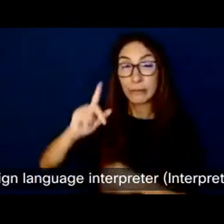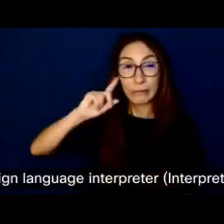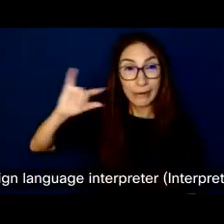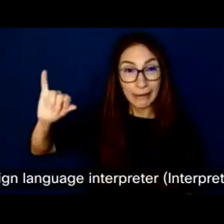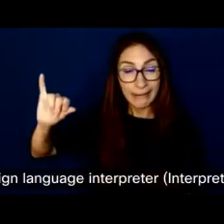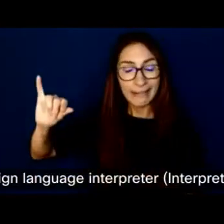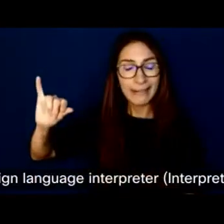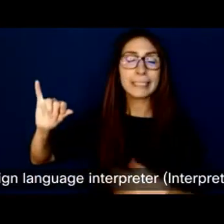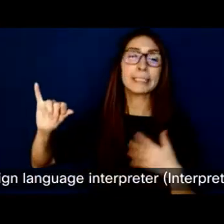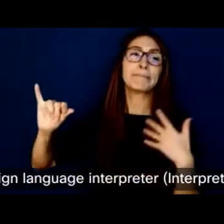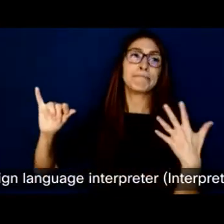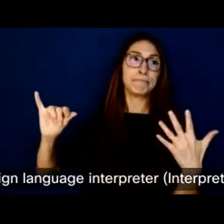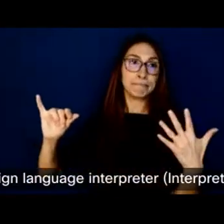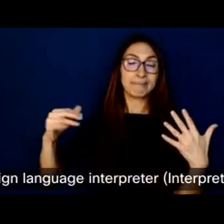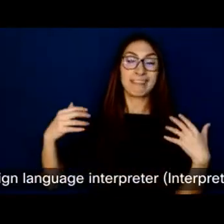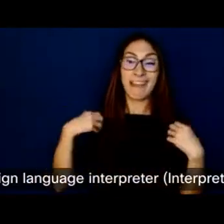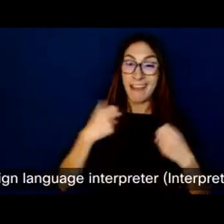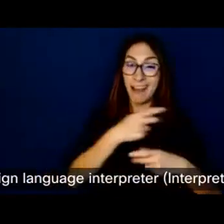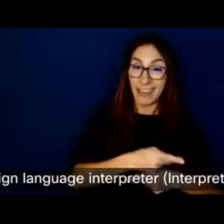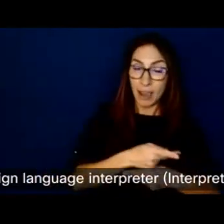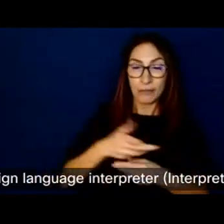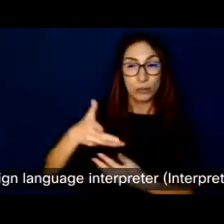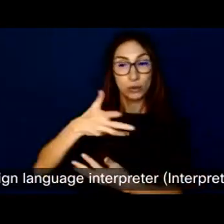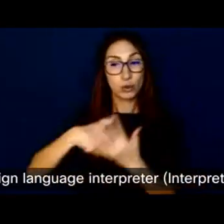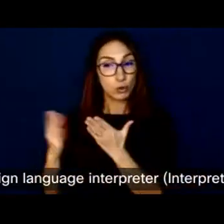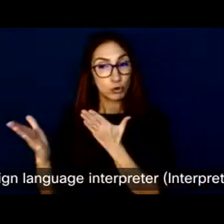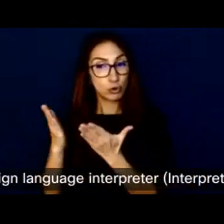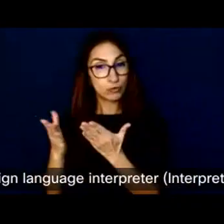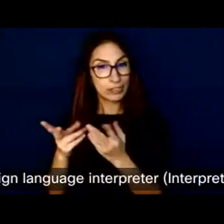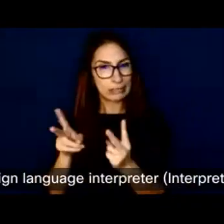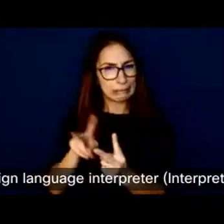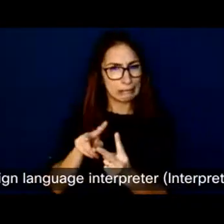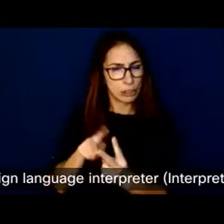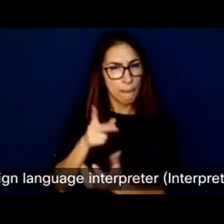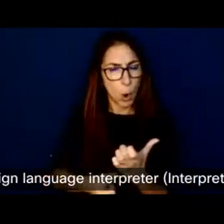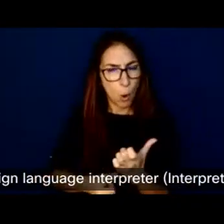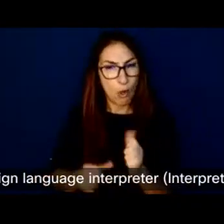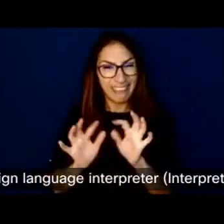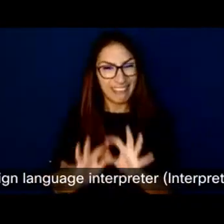really making sure that we're collaborating with each other,